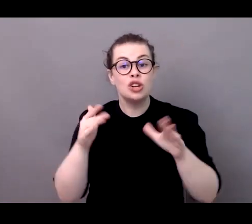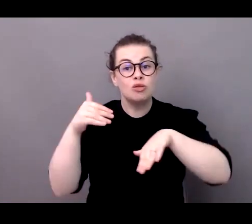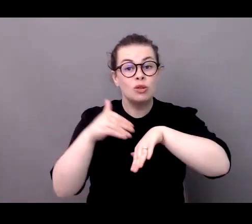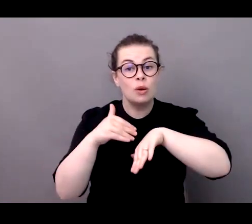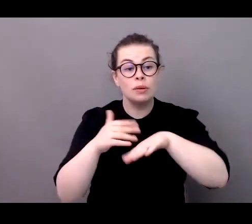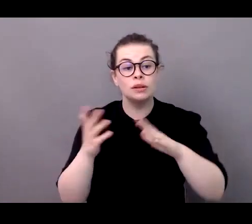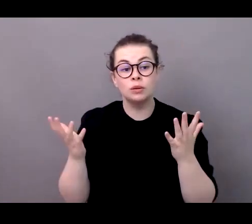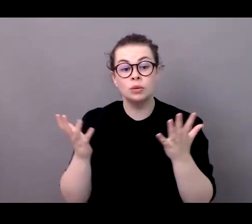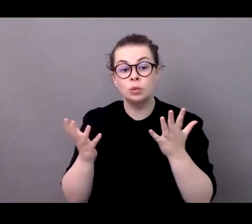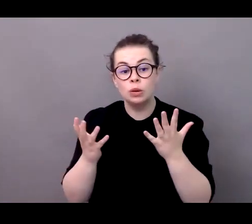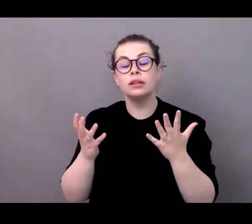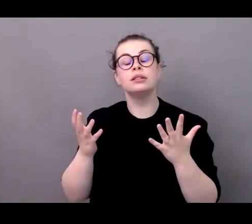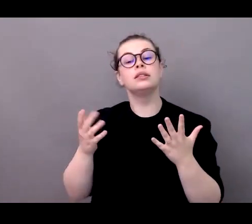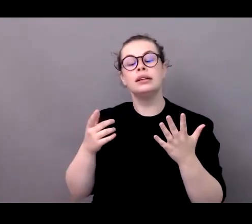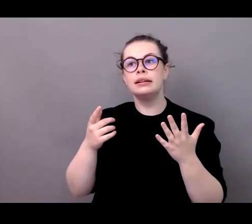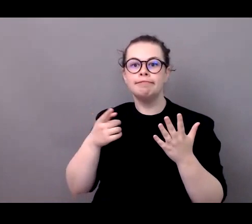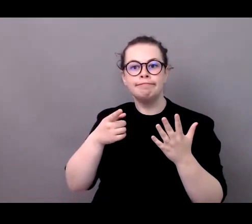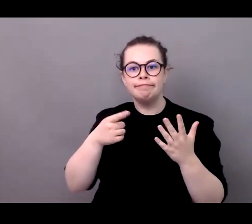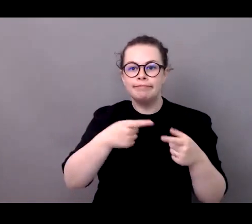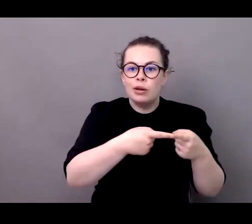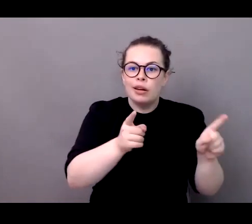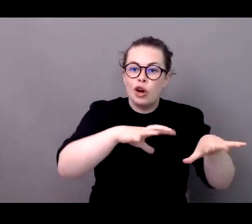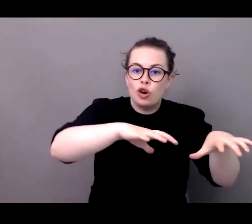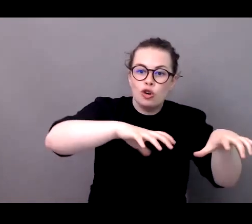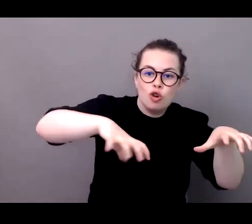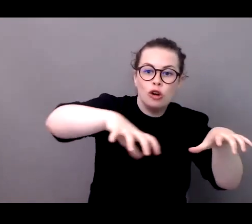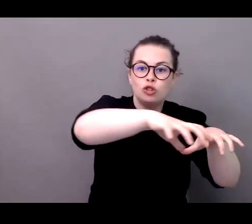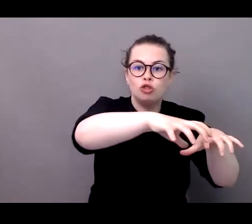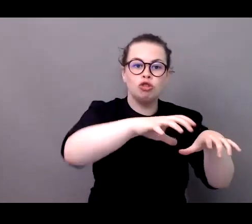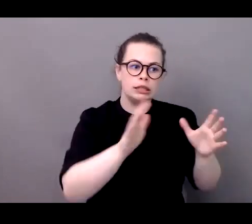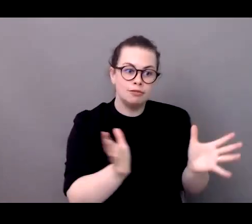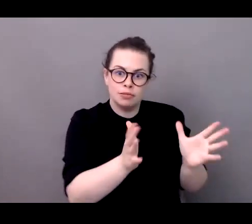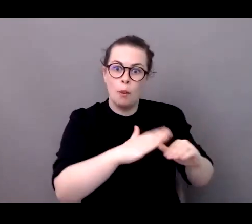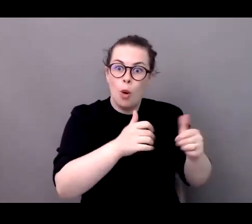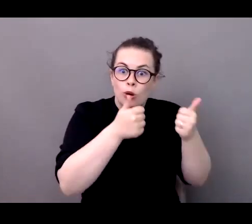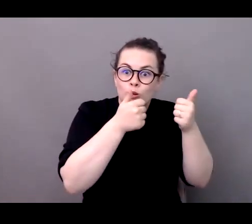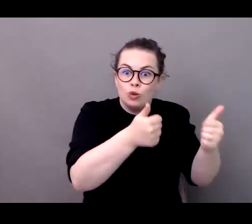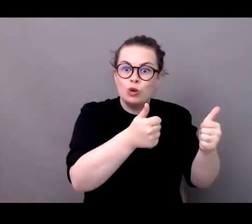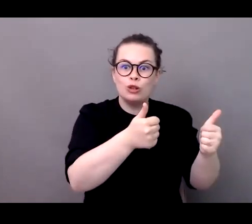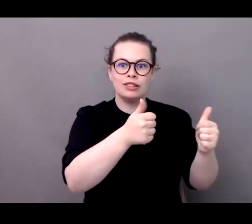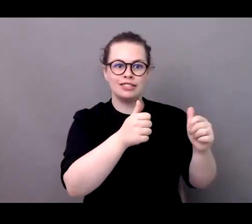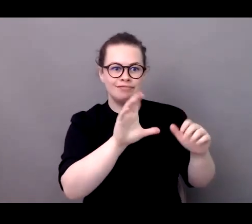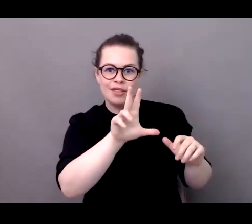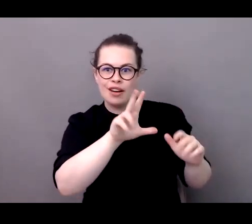good practices in this area, and discouraging and criticising states that are doing bad practices